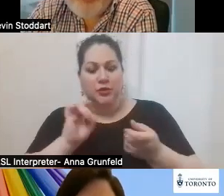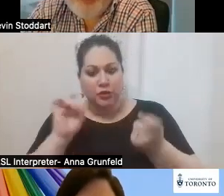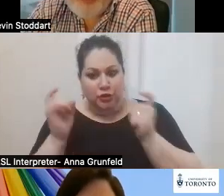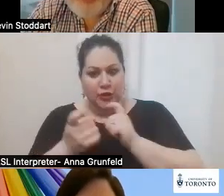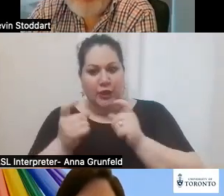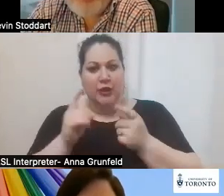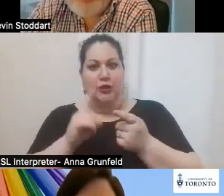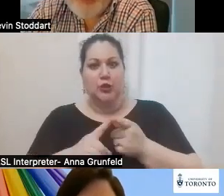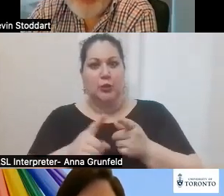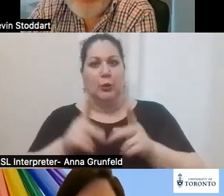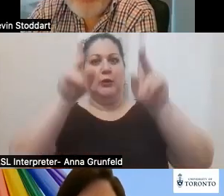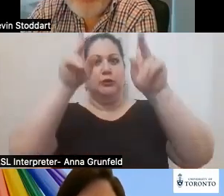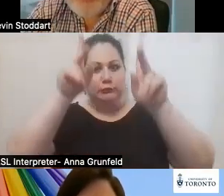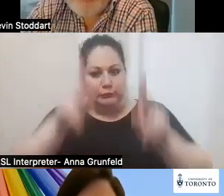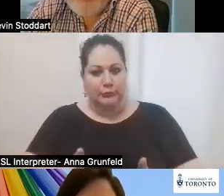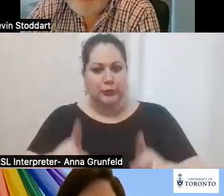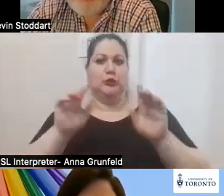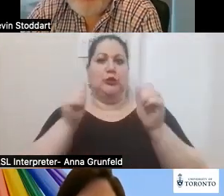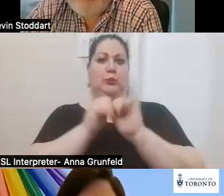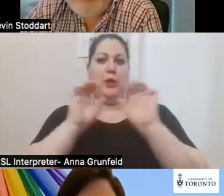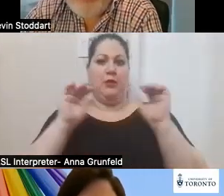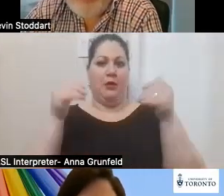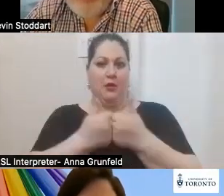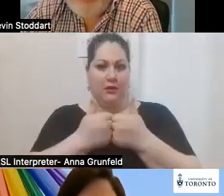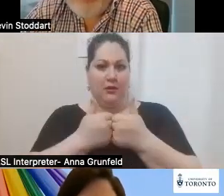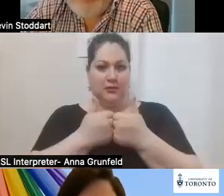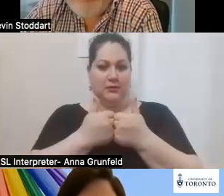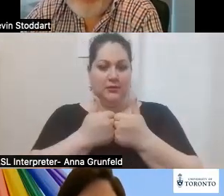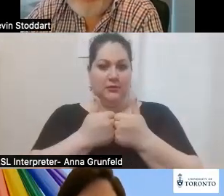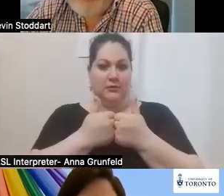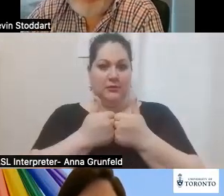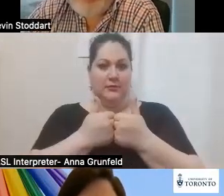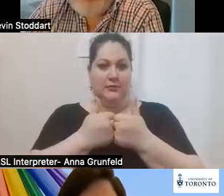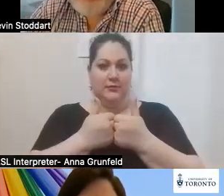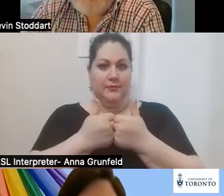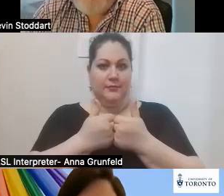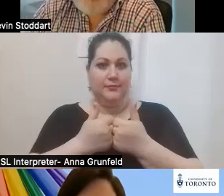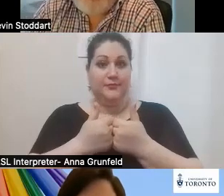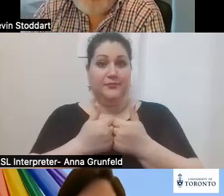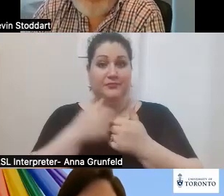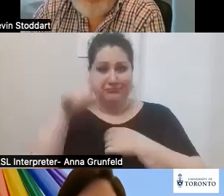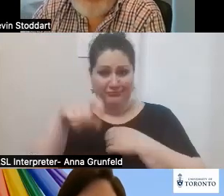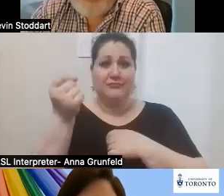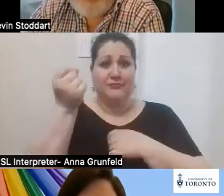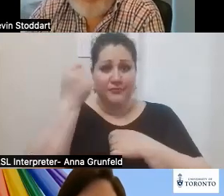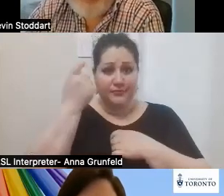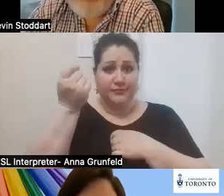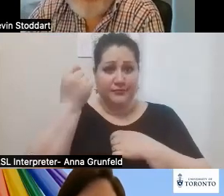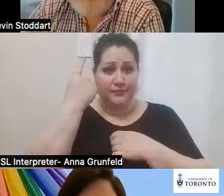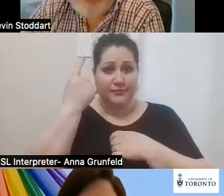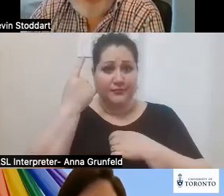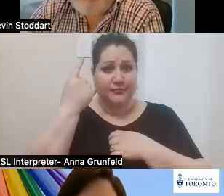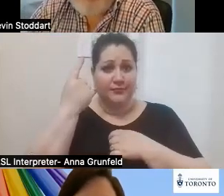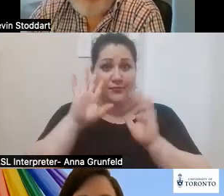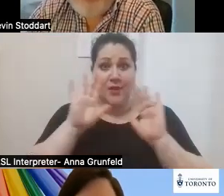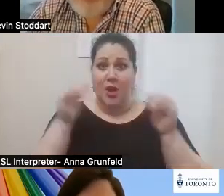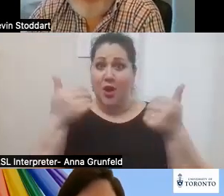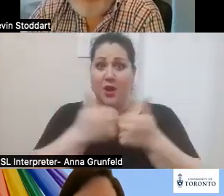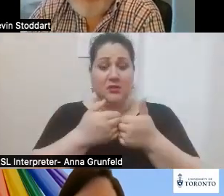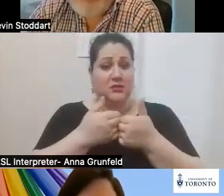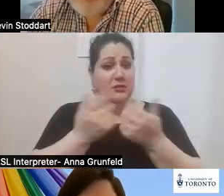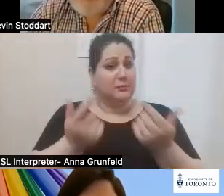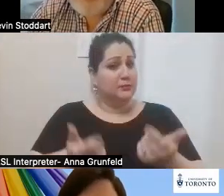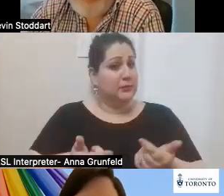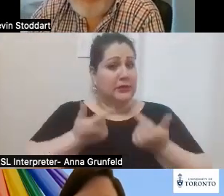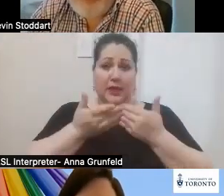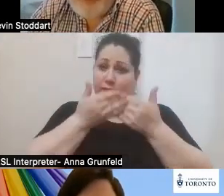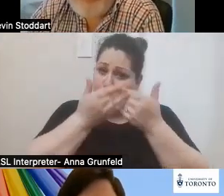And understand that autism is a lifespan condition and issue.